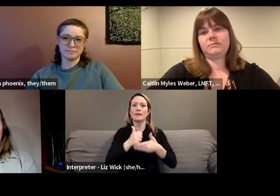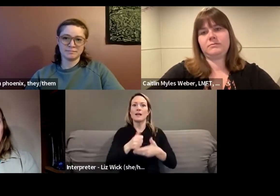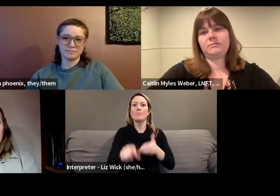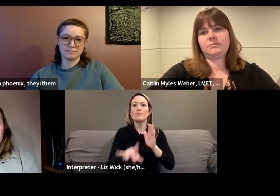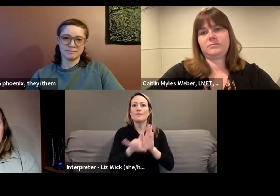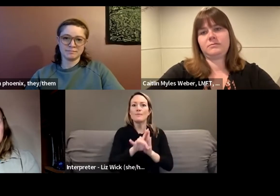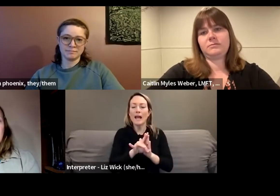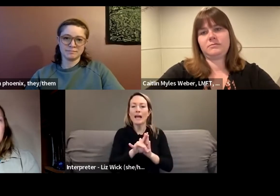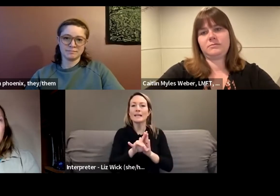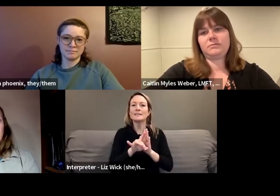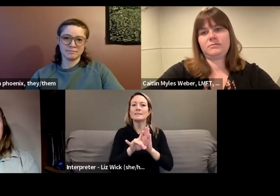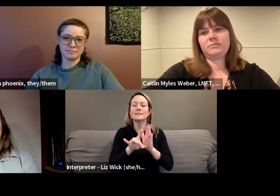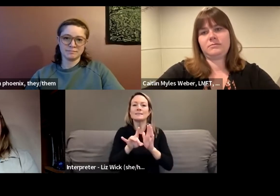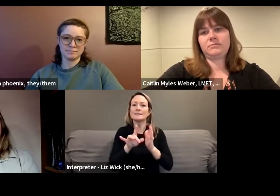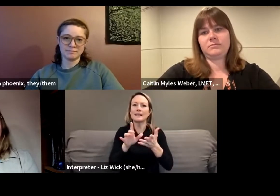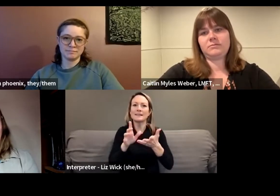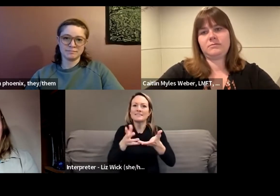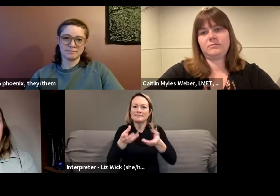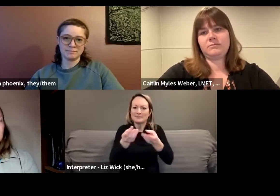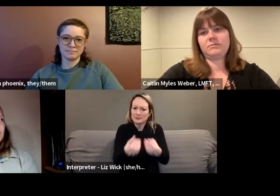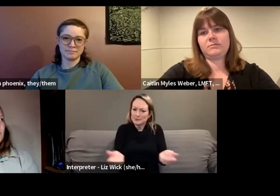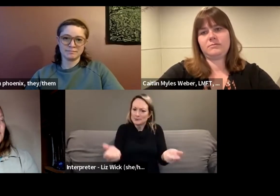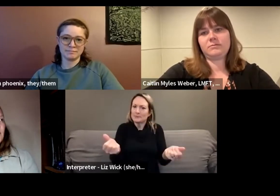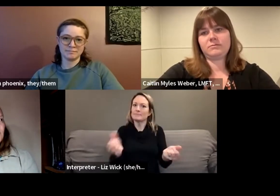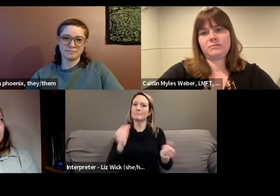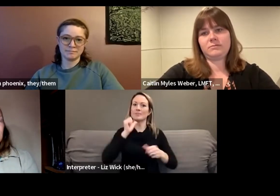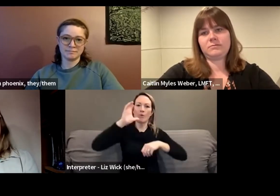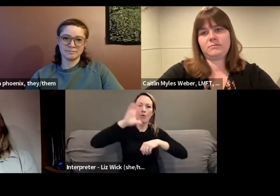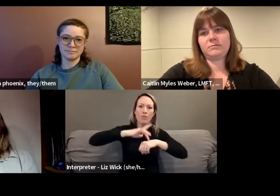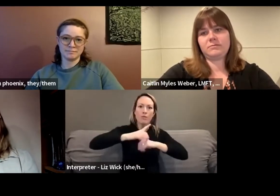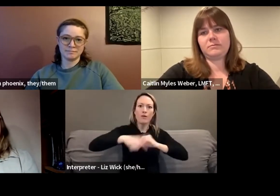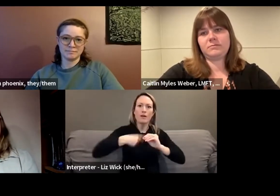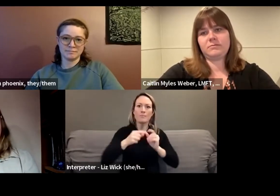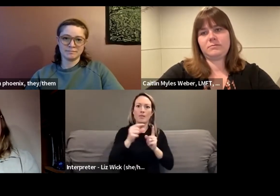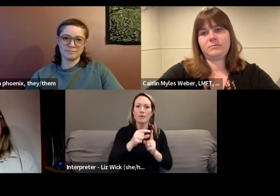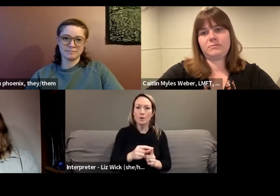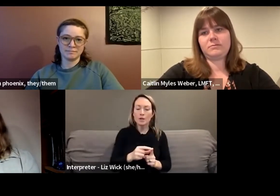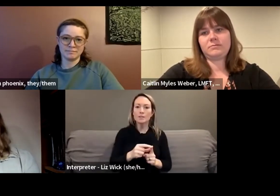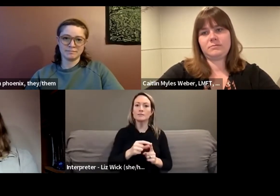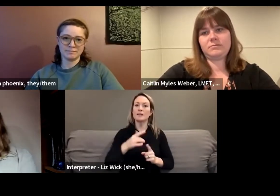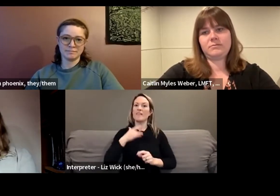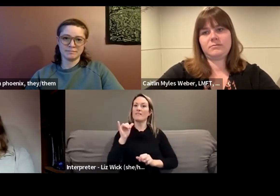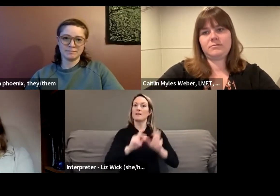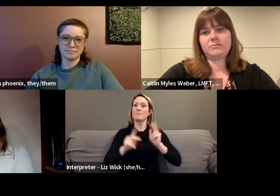don't fixate on the words. And I feel like people who are cis hetero,